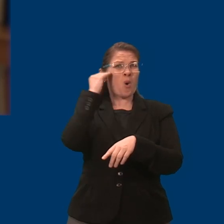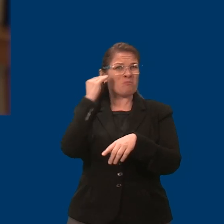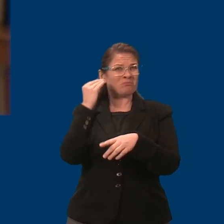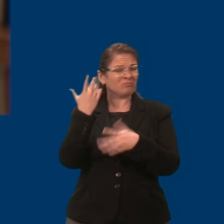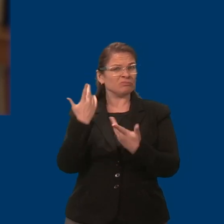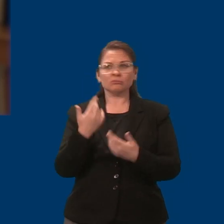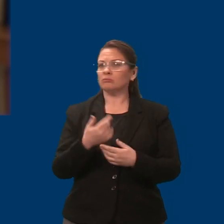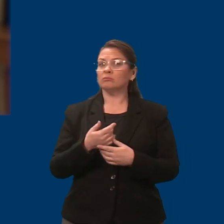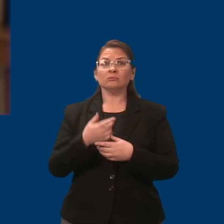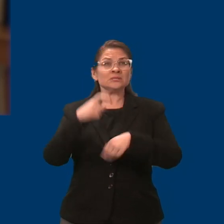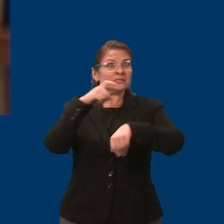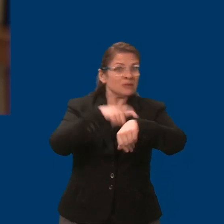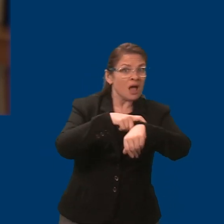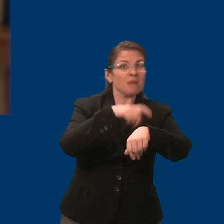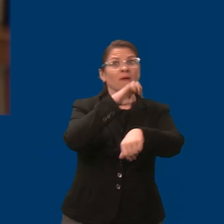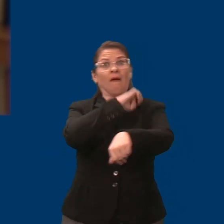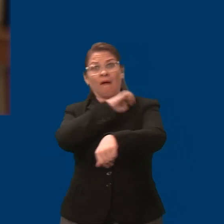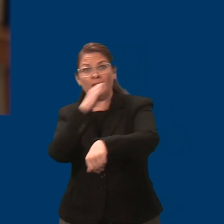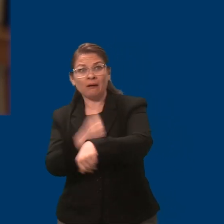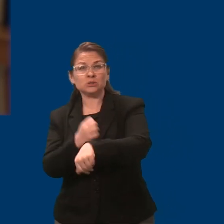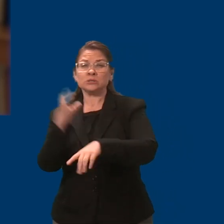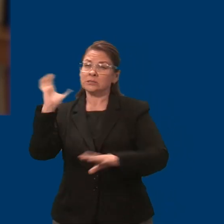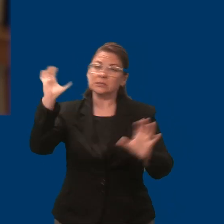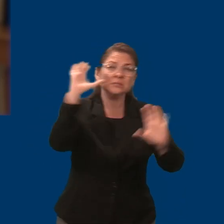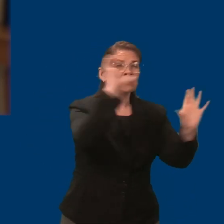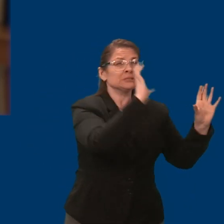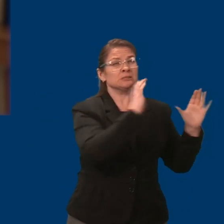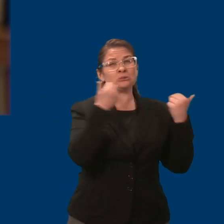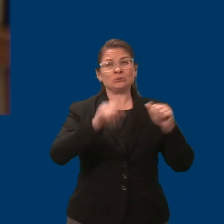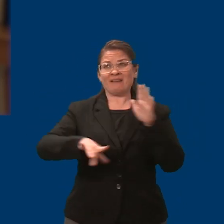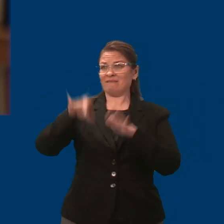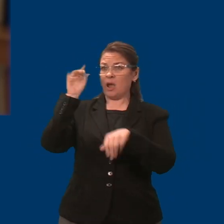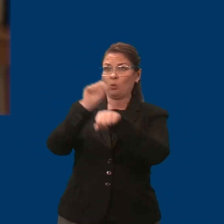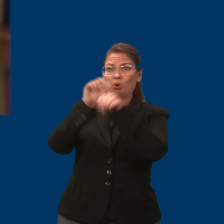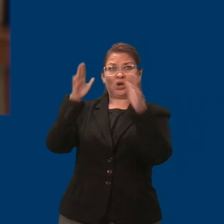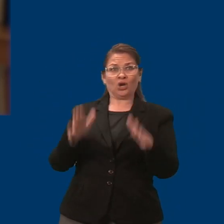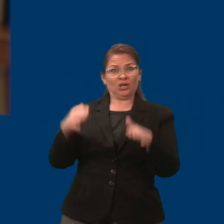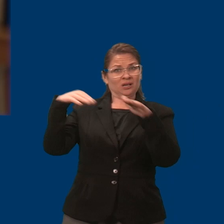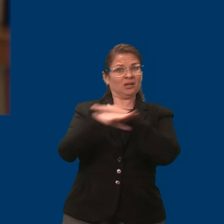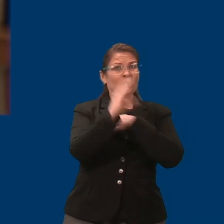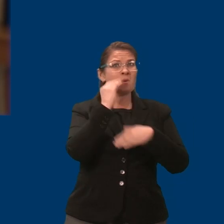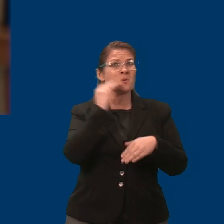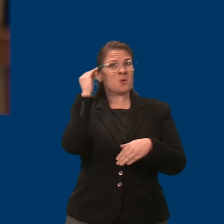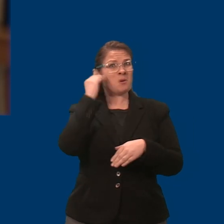of finding workers for those people with disabilities feeling very vulnerable